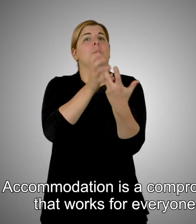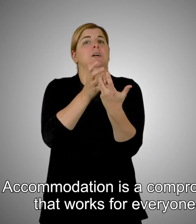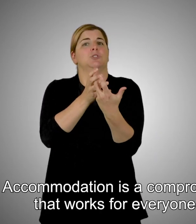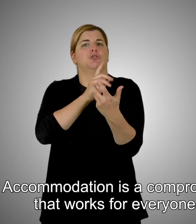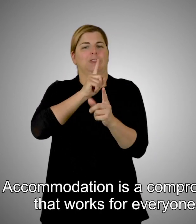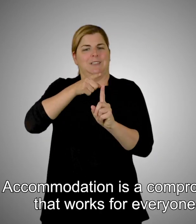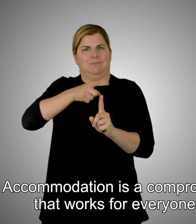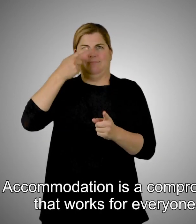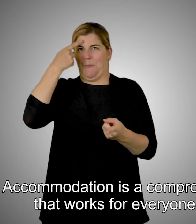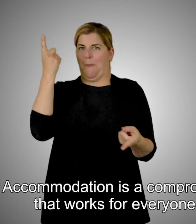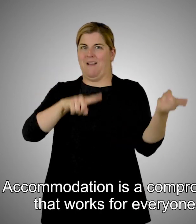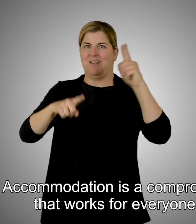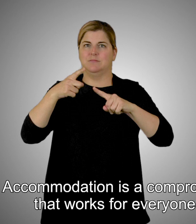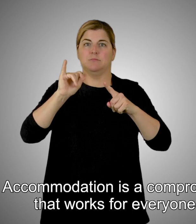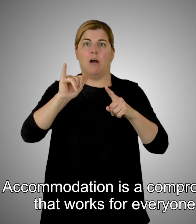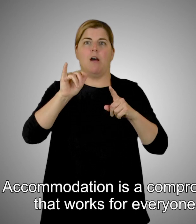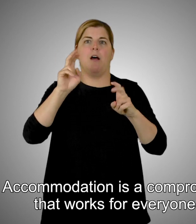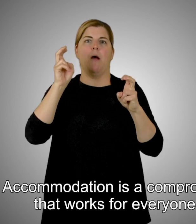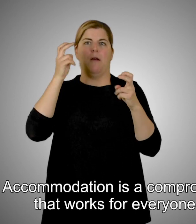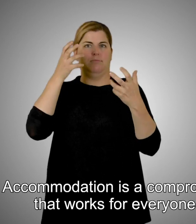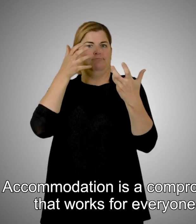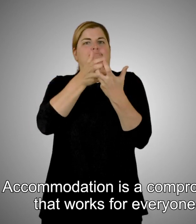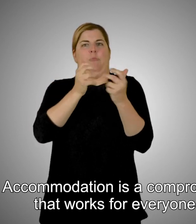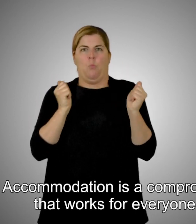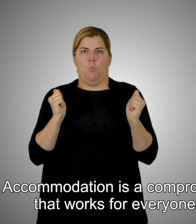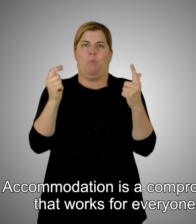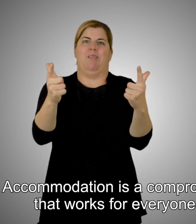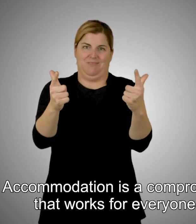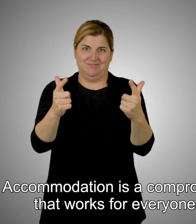Accommodation is a compromise that works for everyone.